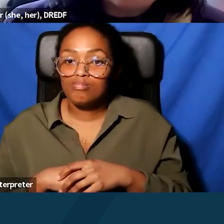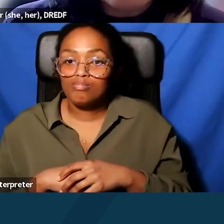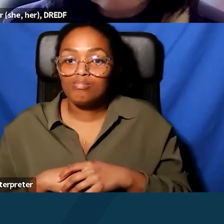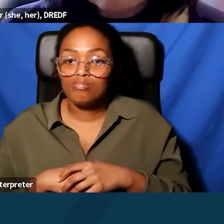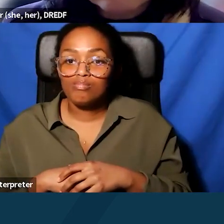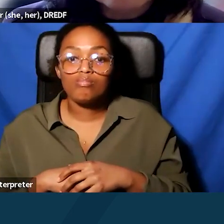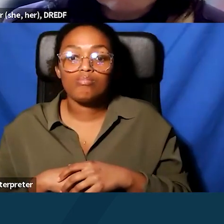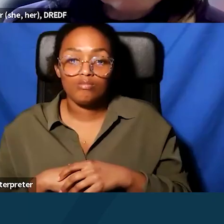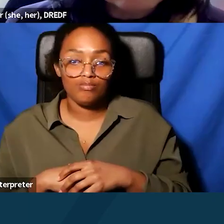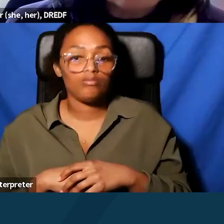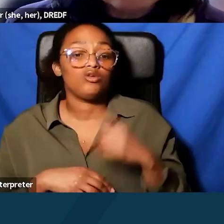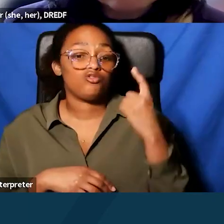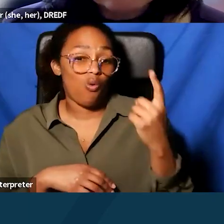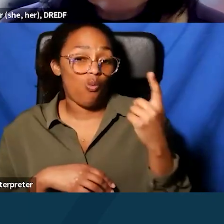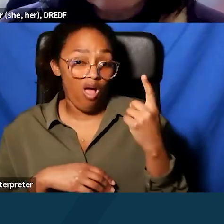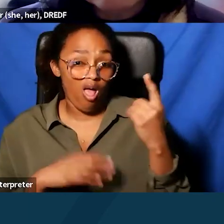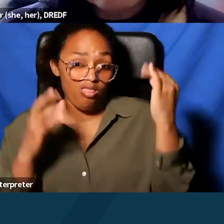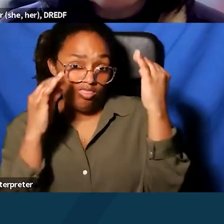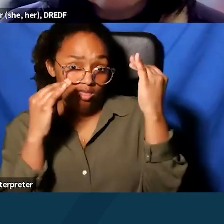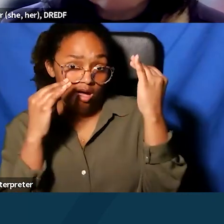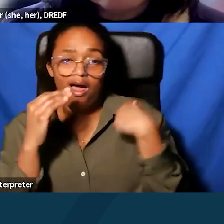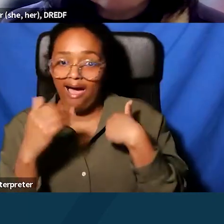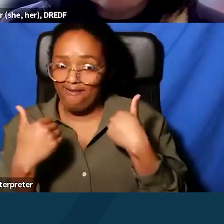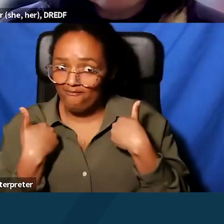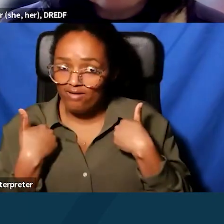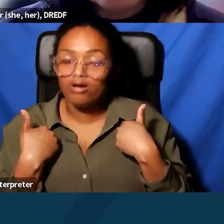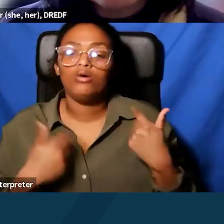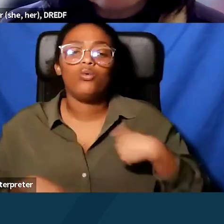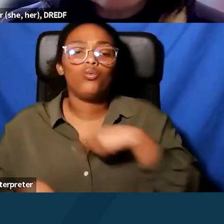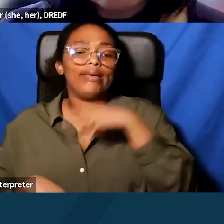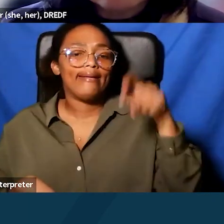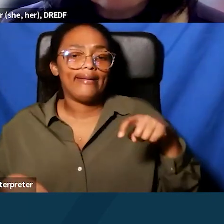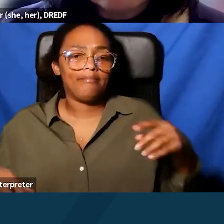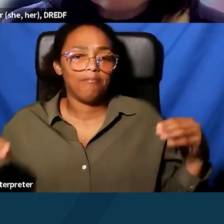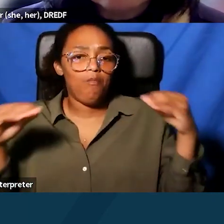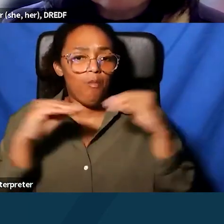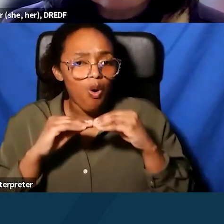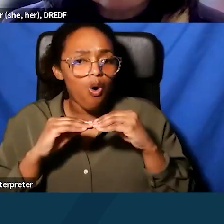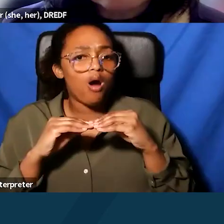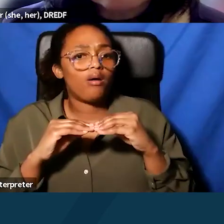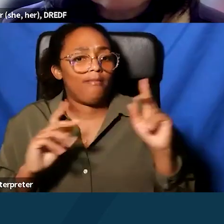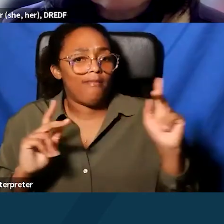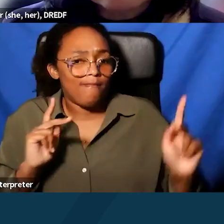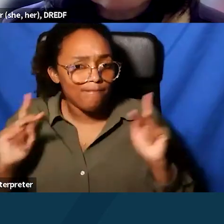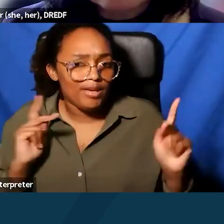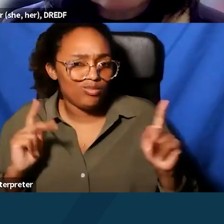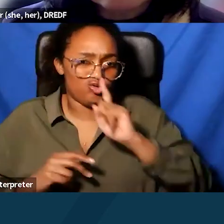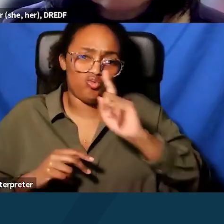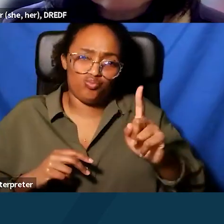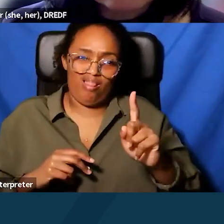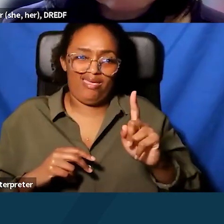I have is that we need to get more and more people to voice their concerns. Because some